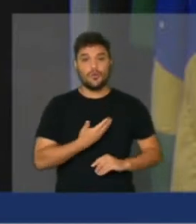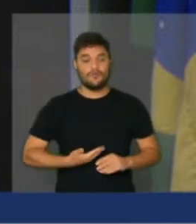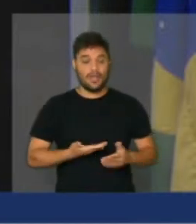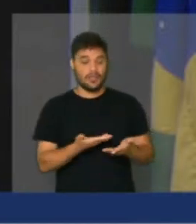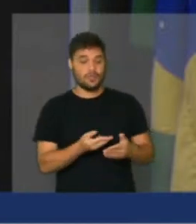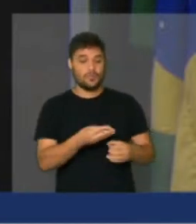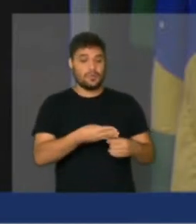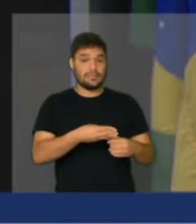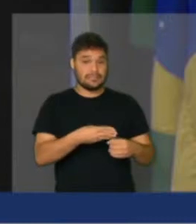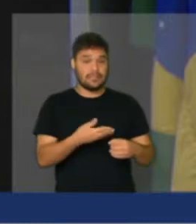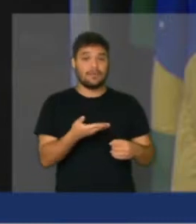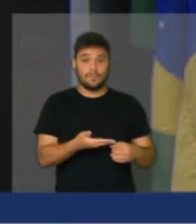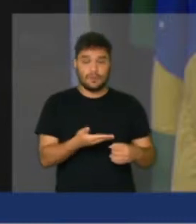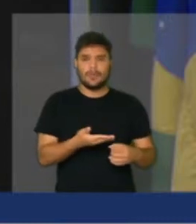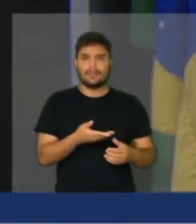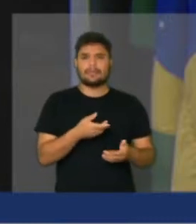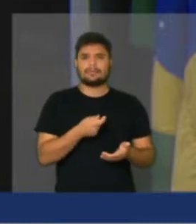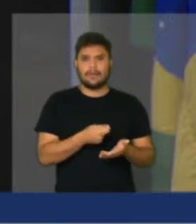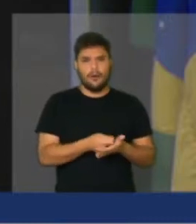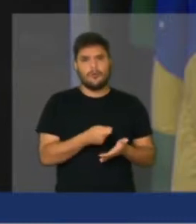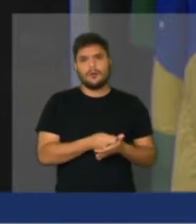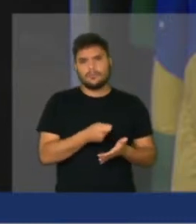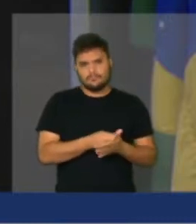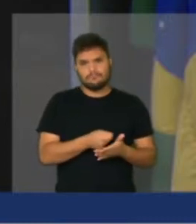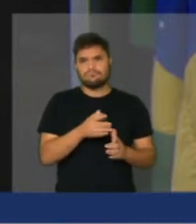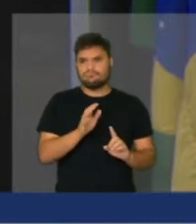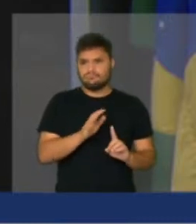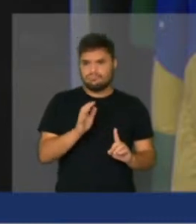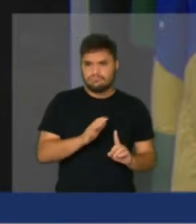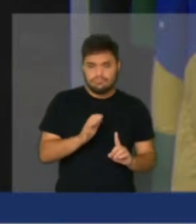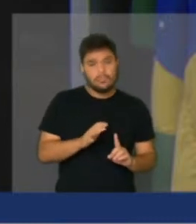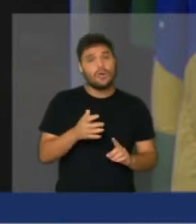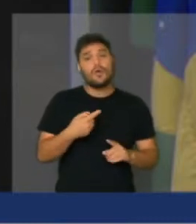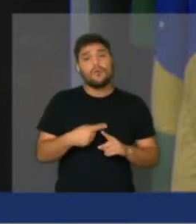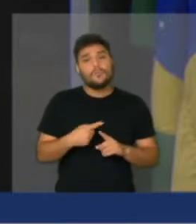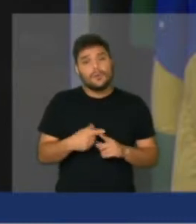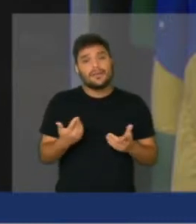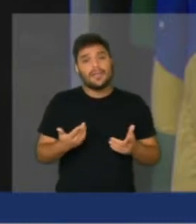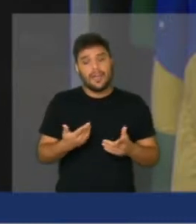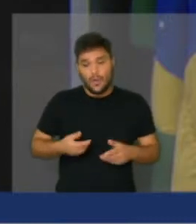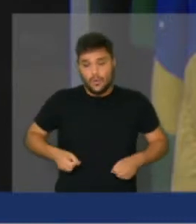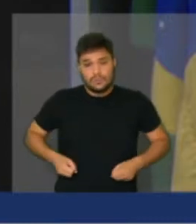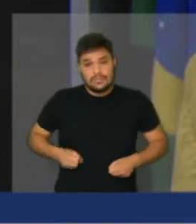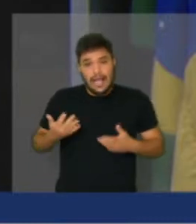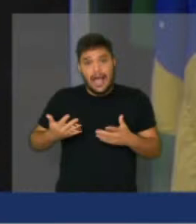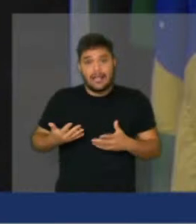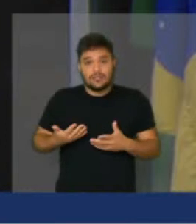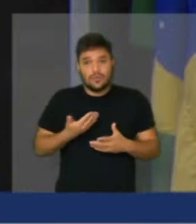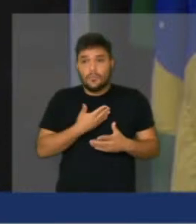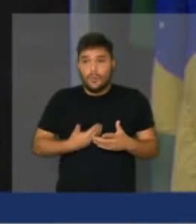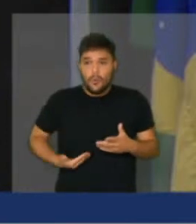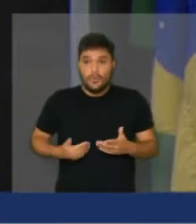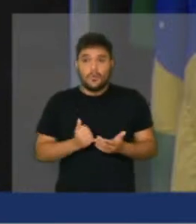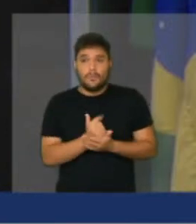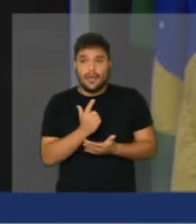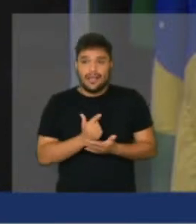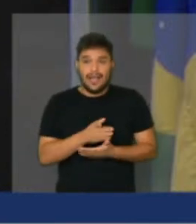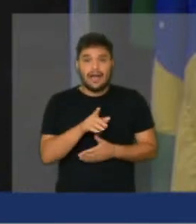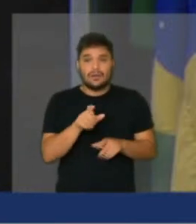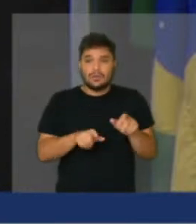PRESSIONADOS ADICIONALMENTE PELA HIGIDEZ DOS GASTOS PÚBLICOS COM O PESSOAL E COM A PREVIDÊNCIA DOS SERVIDORES